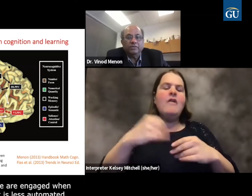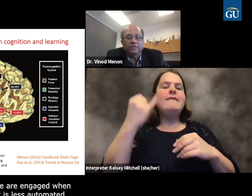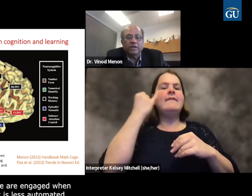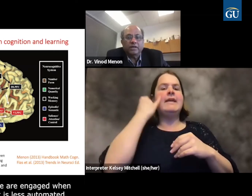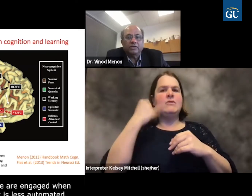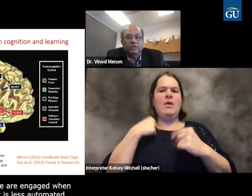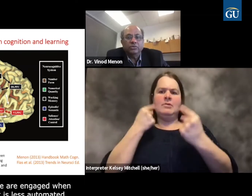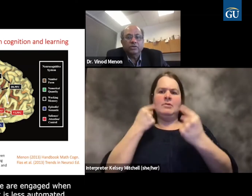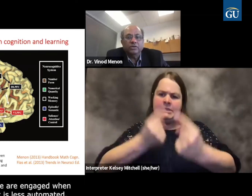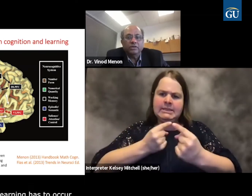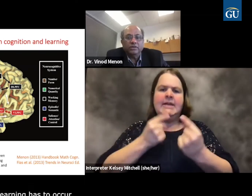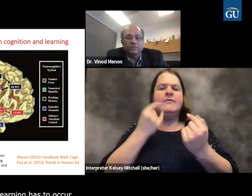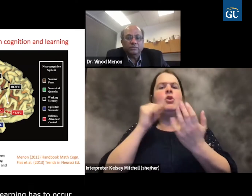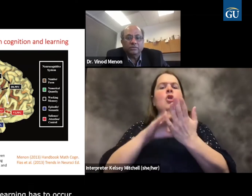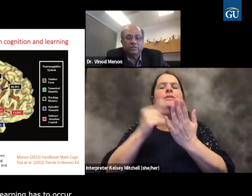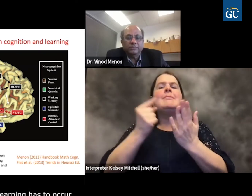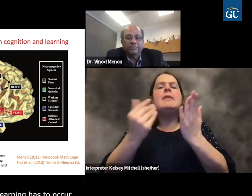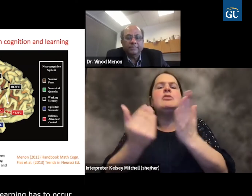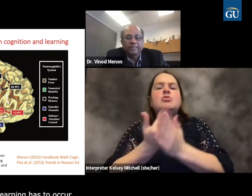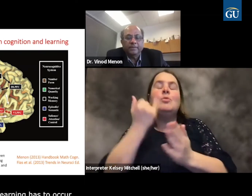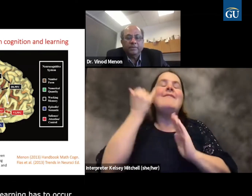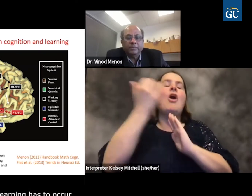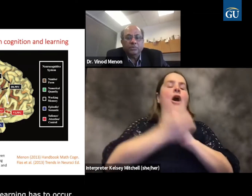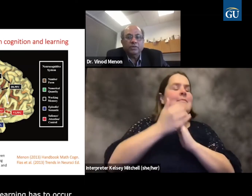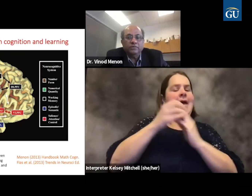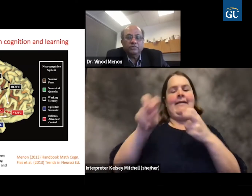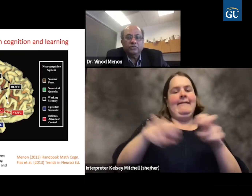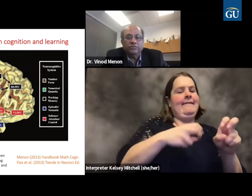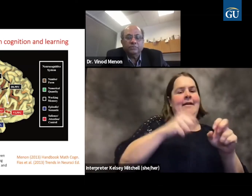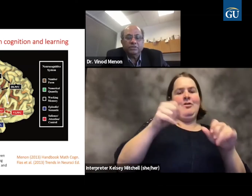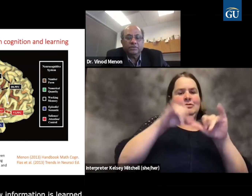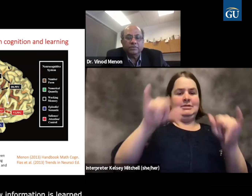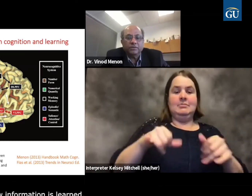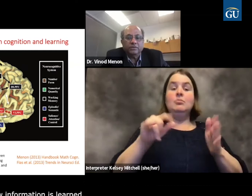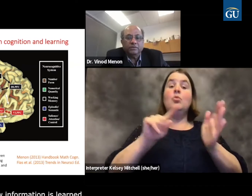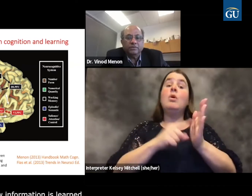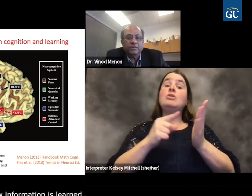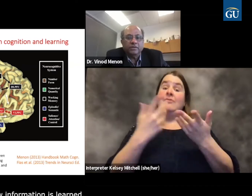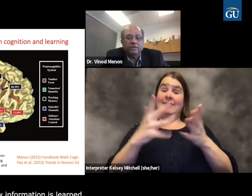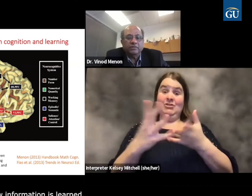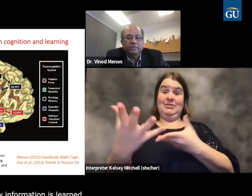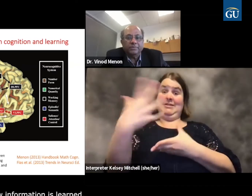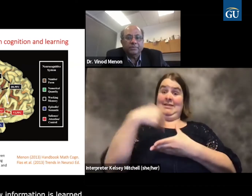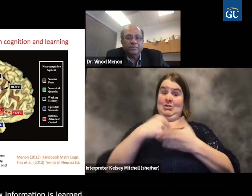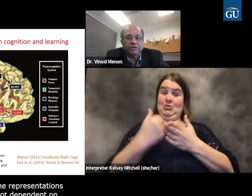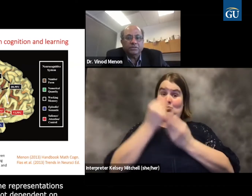less automated and new learning has to occur